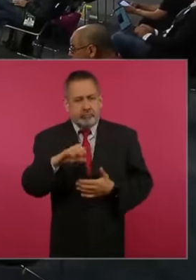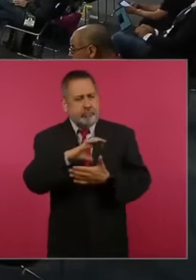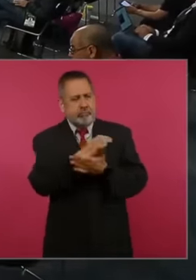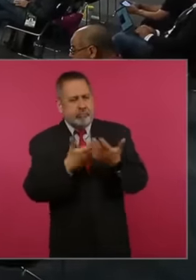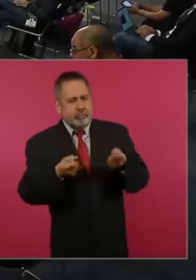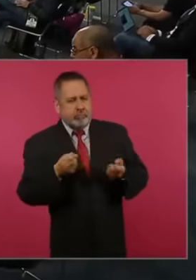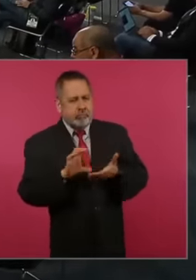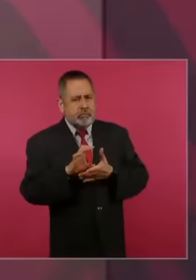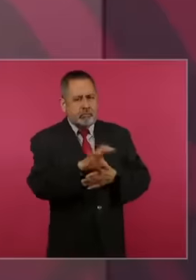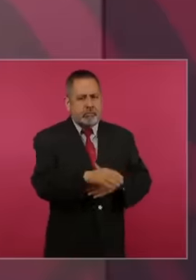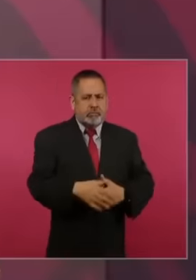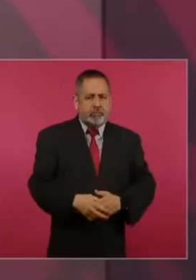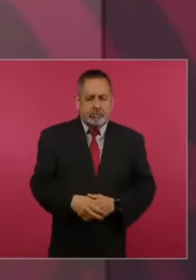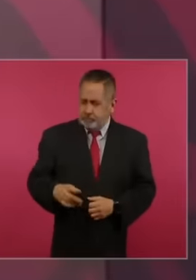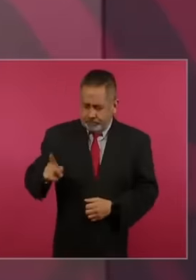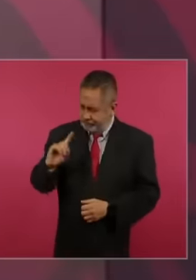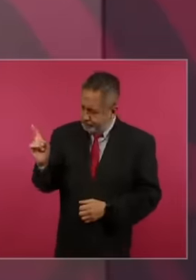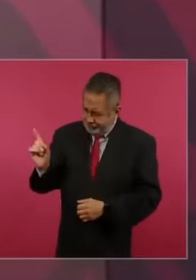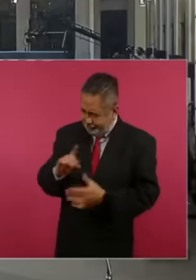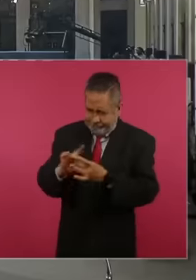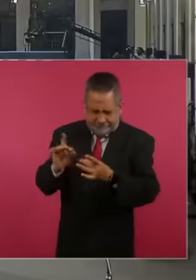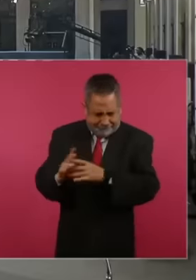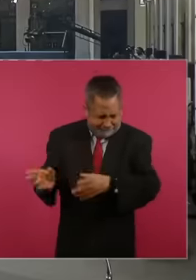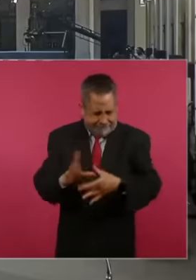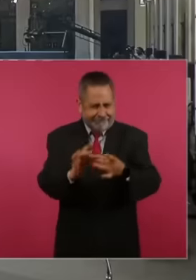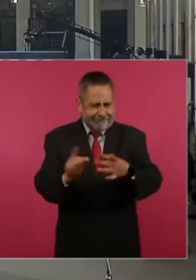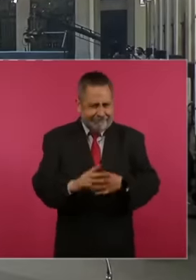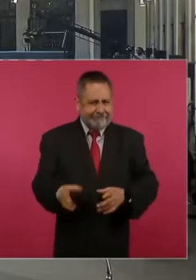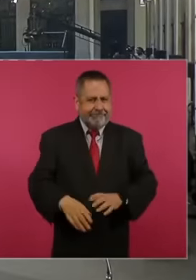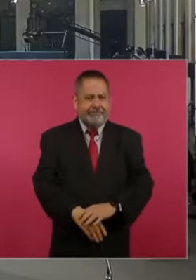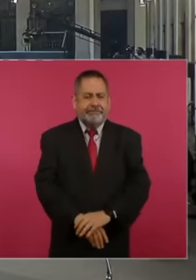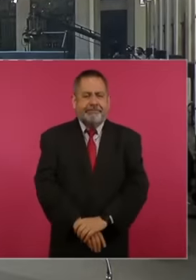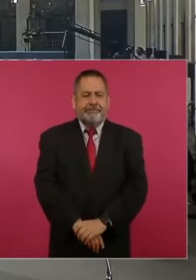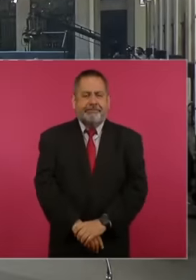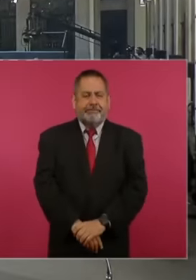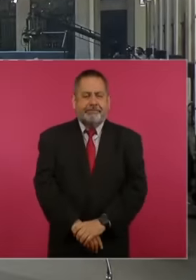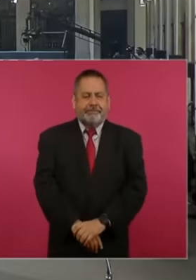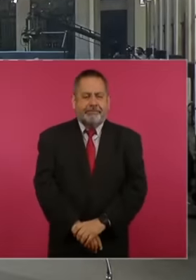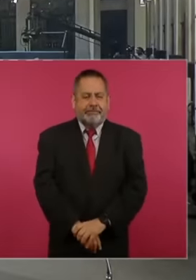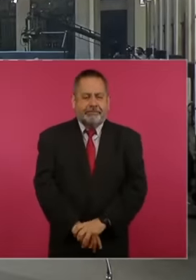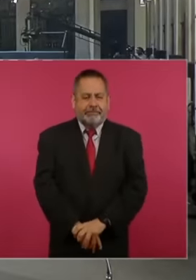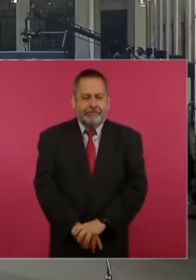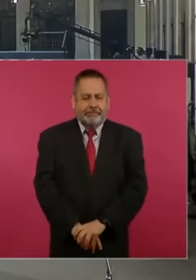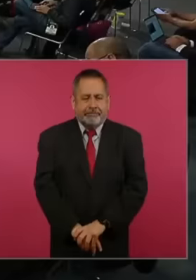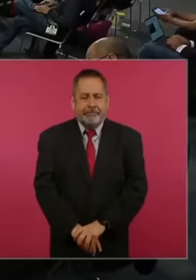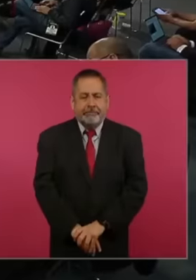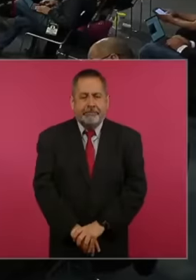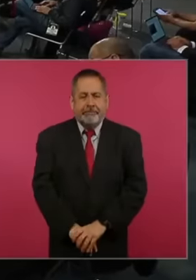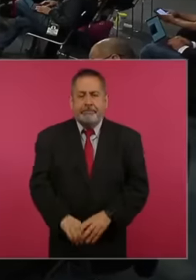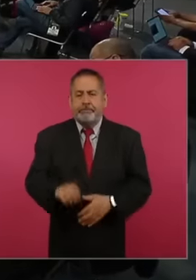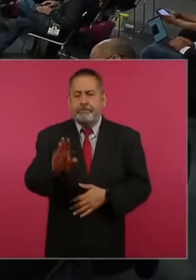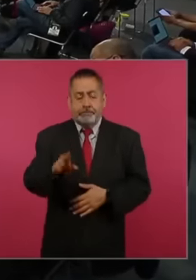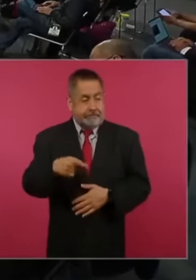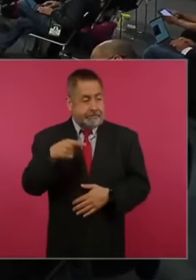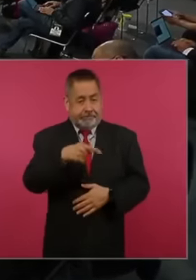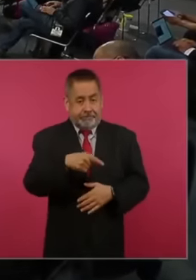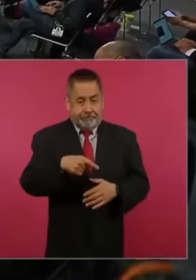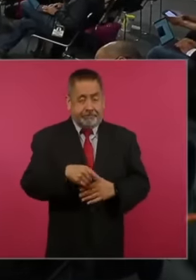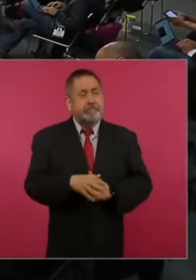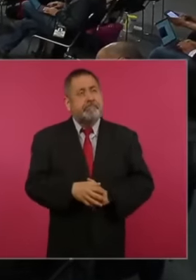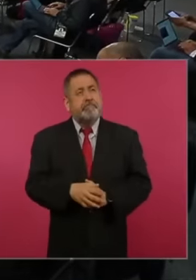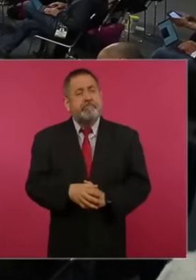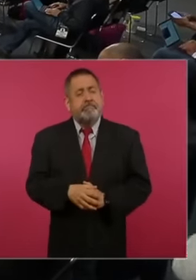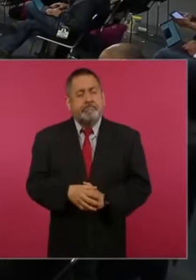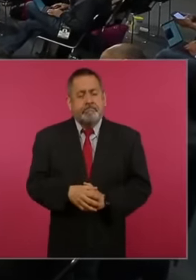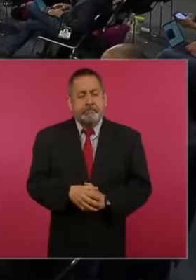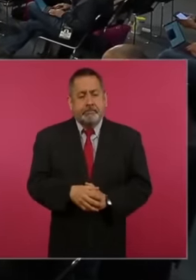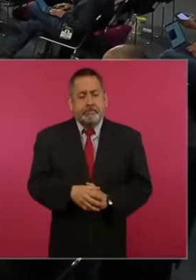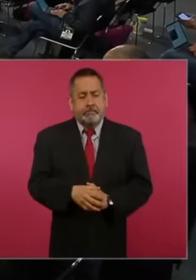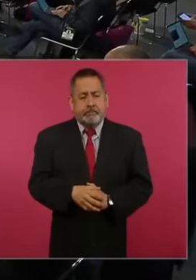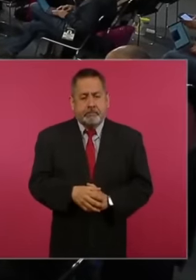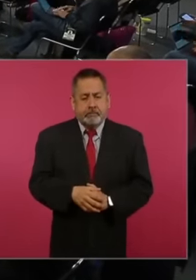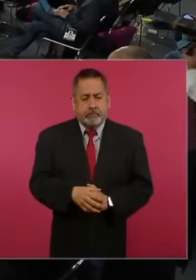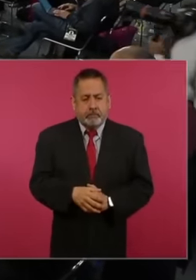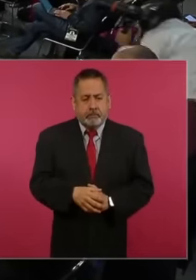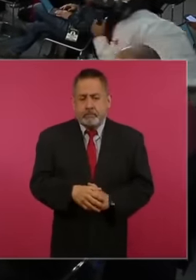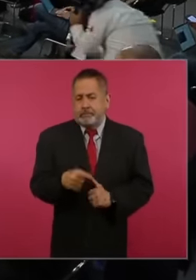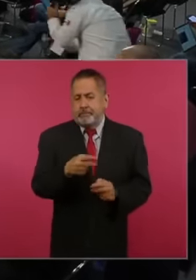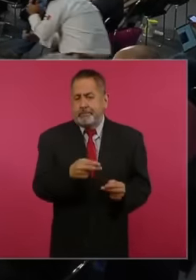Wells were drilled, let's see. Oh, explain it and this will be were drilled were the business of drilling